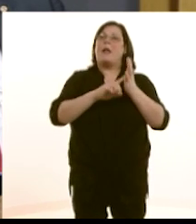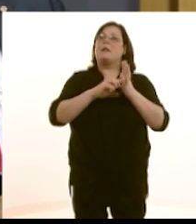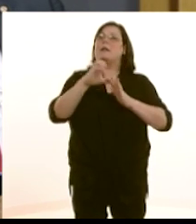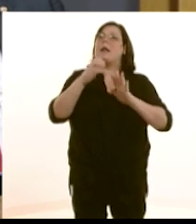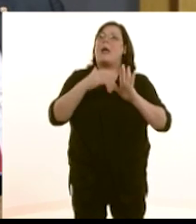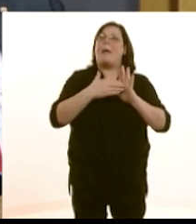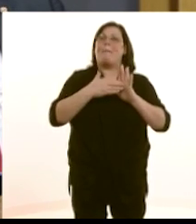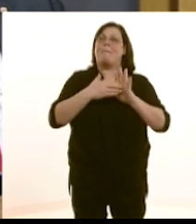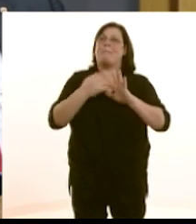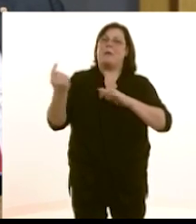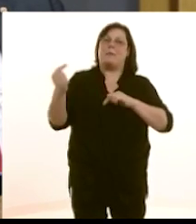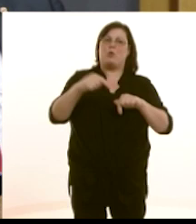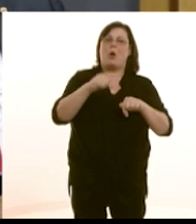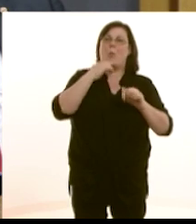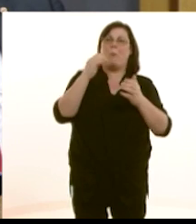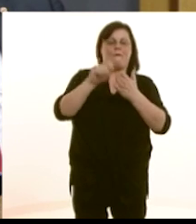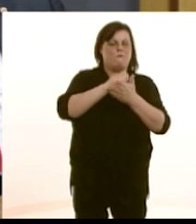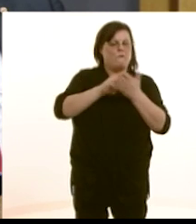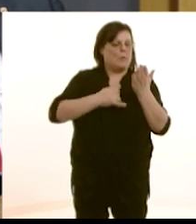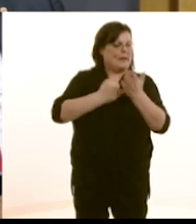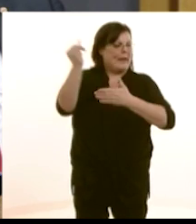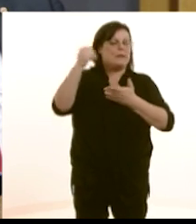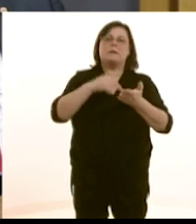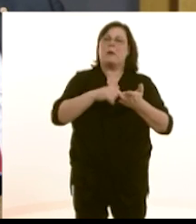yn deddfu beth bynnagóachos confensiwn yw Sewell, wrth gwrs, nid rhan oír cyfansoddiad,